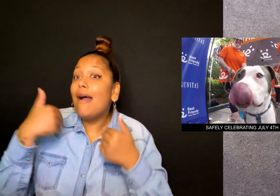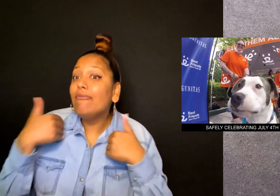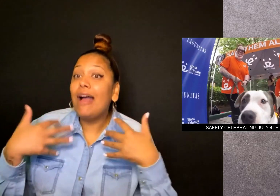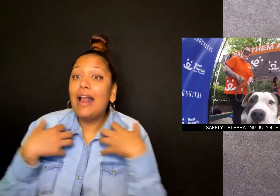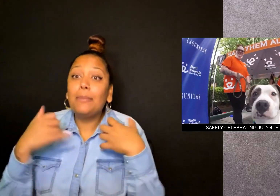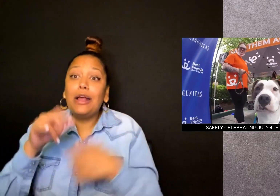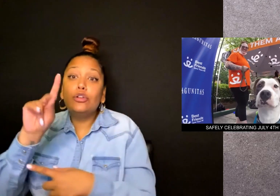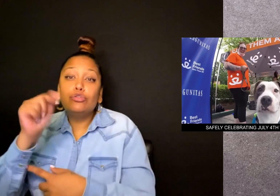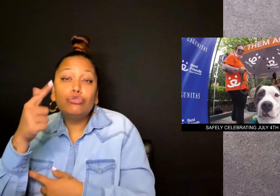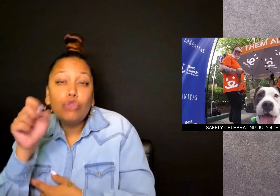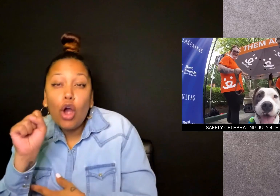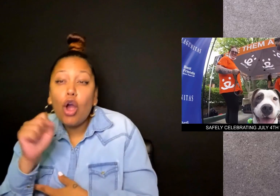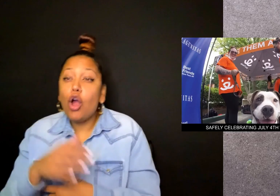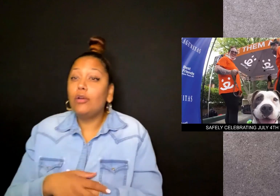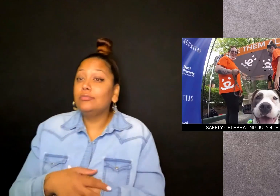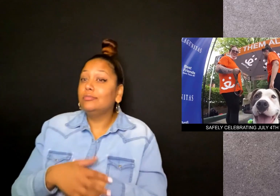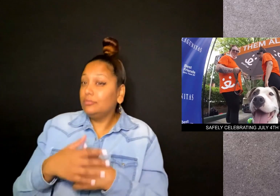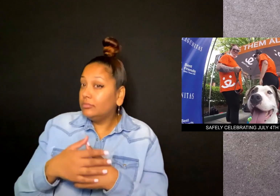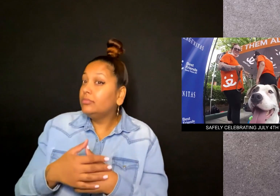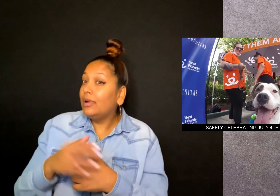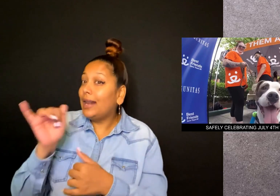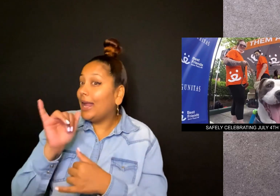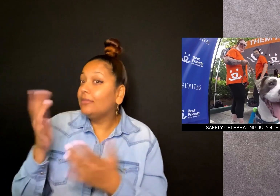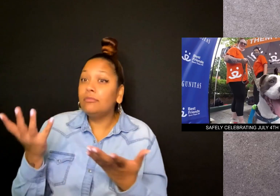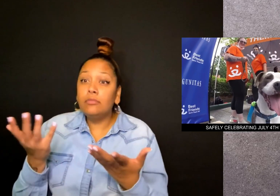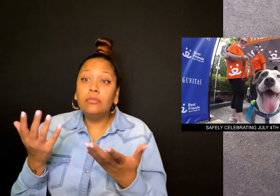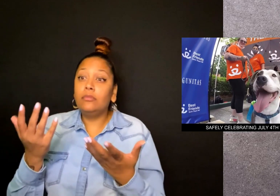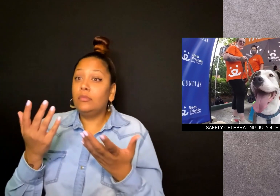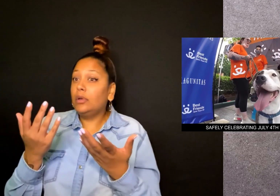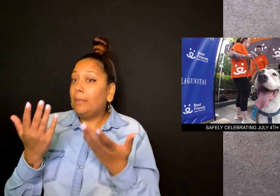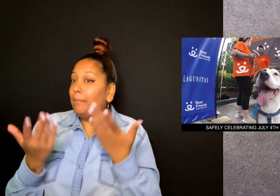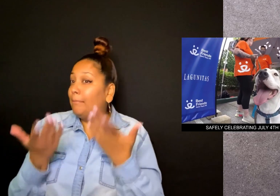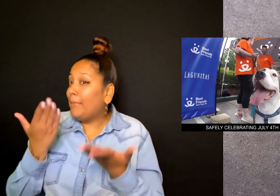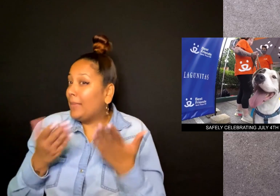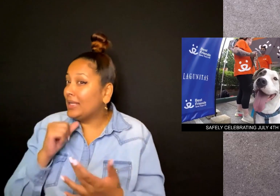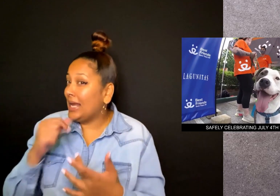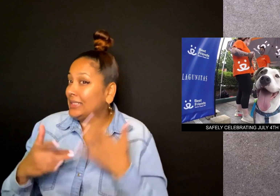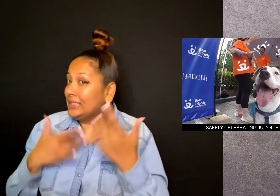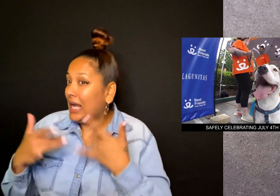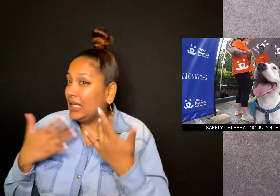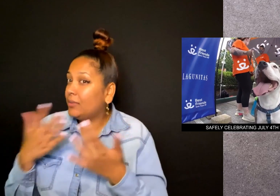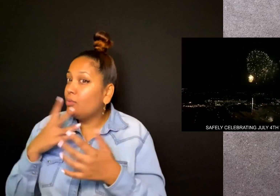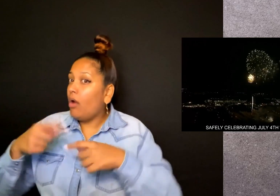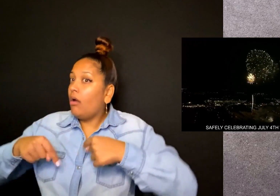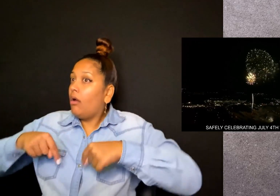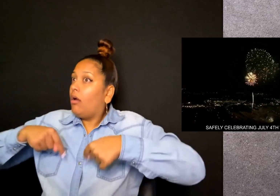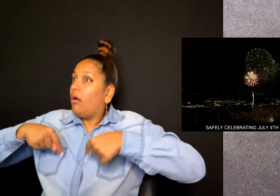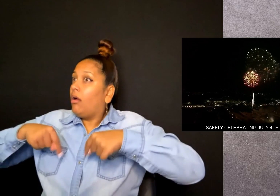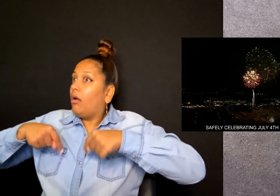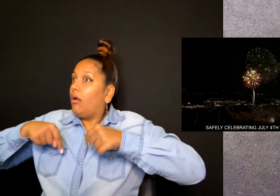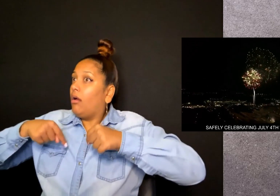and remember your four-legged family members may not be as excited about fireworks as you are